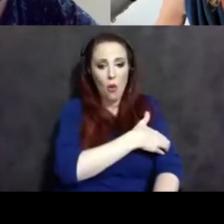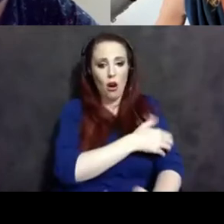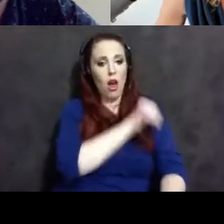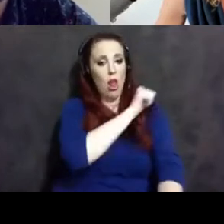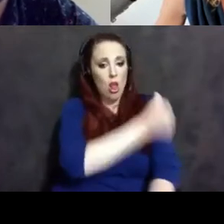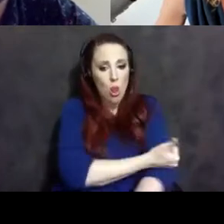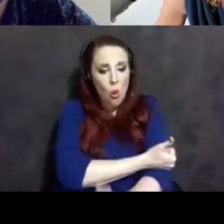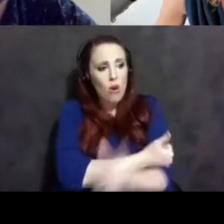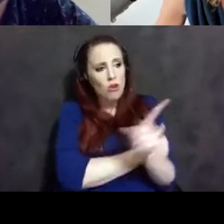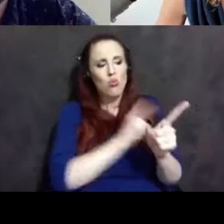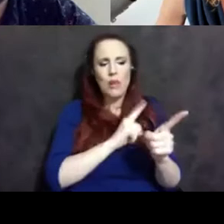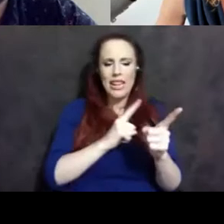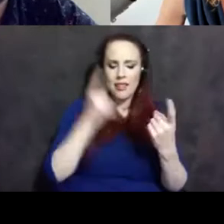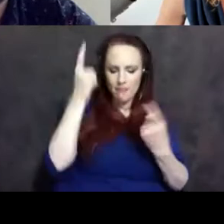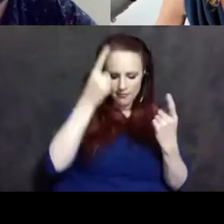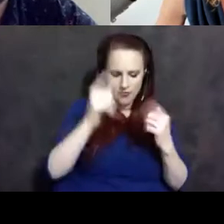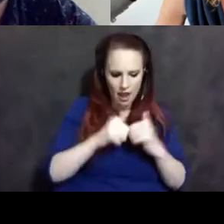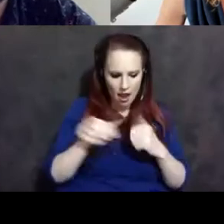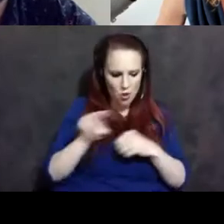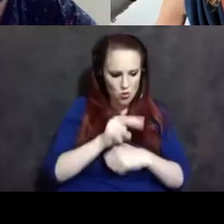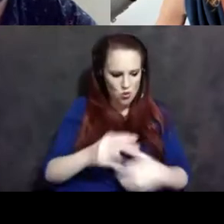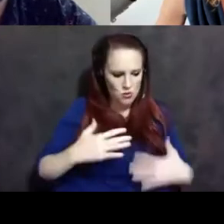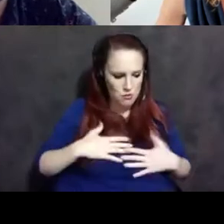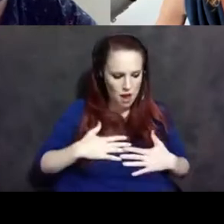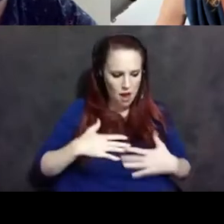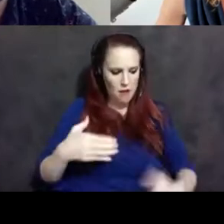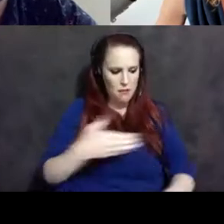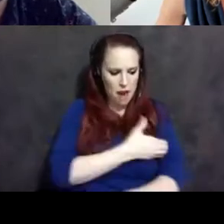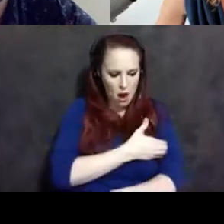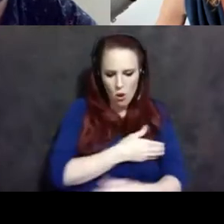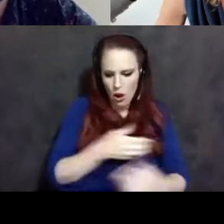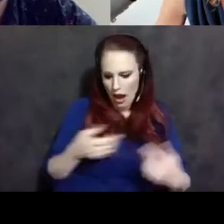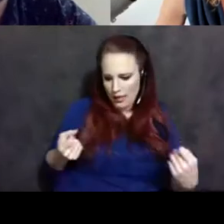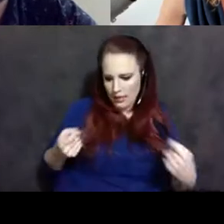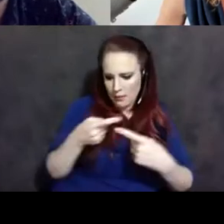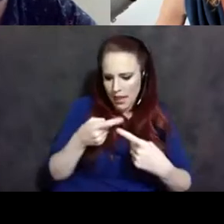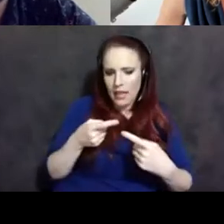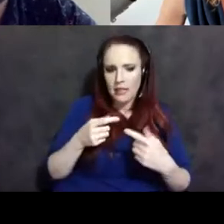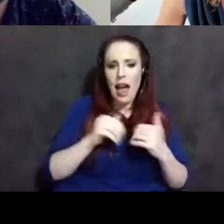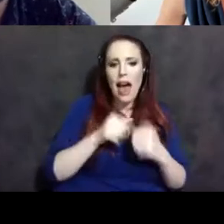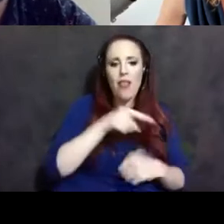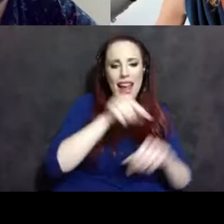how to use the power and spend them in ways that will have direct and crucial impact on